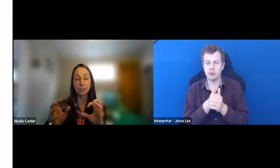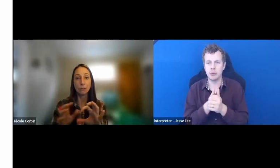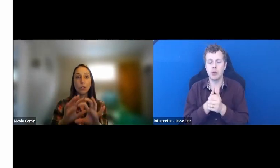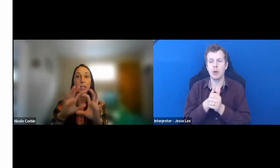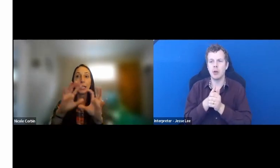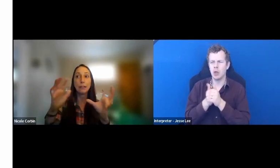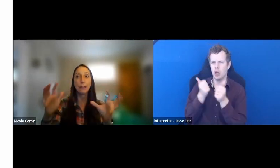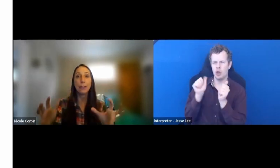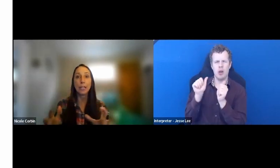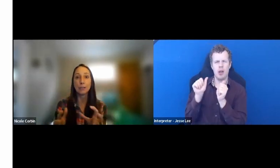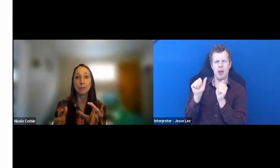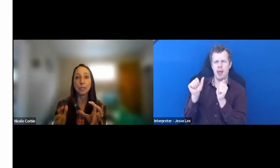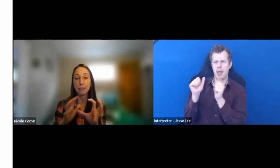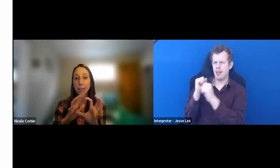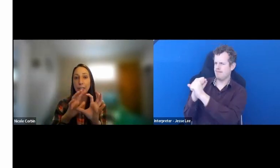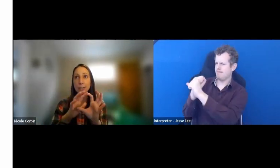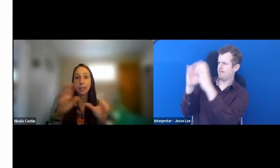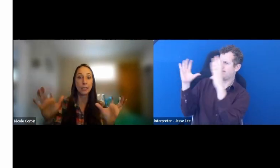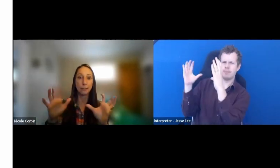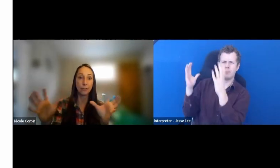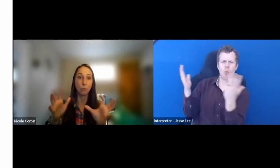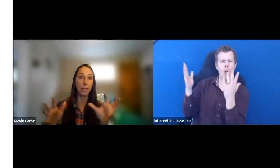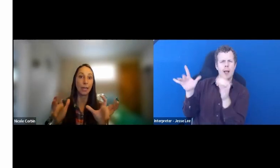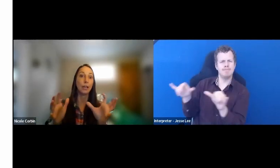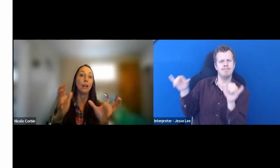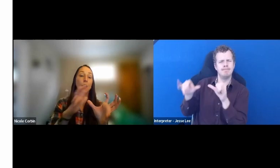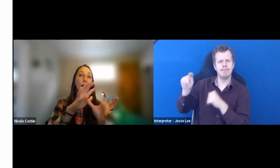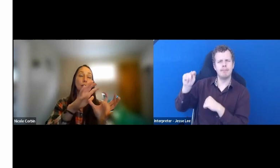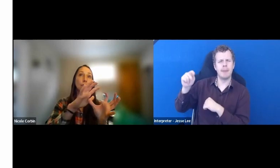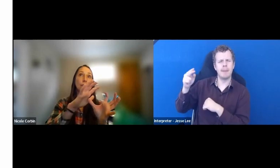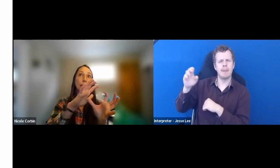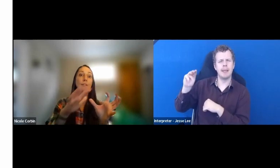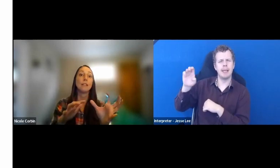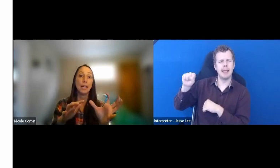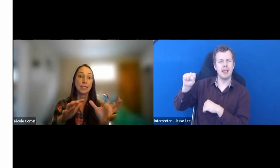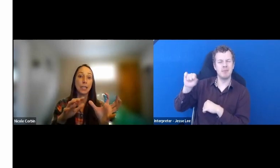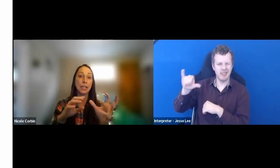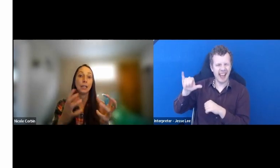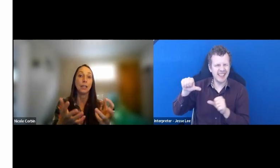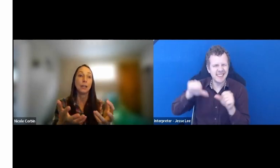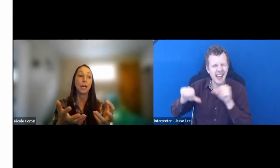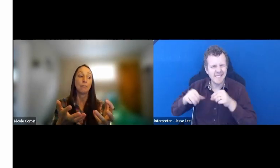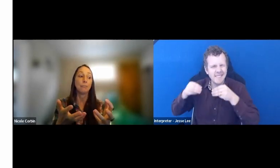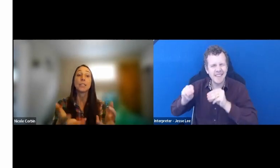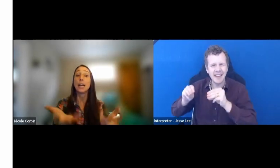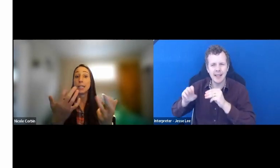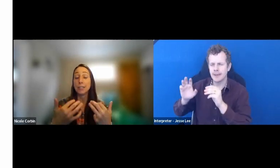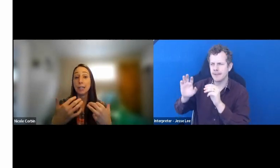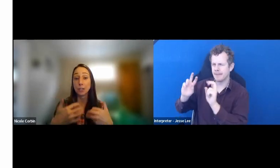So looking at the themes, a very scientific way of analyzing this kind of data.